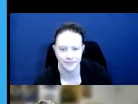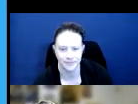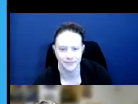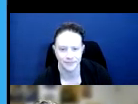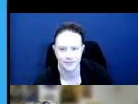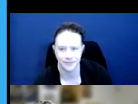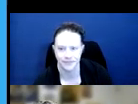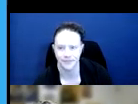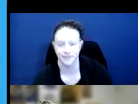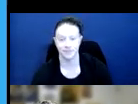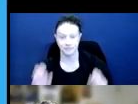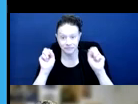All right, can everyone see the blue,